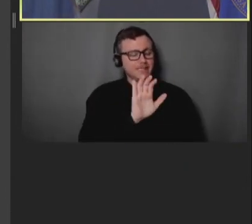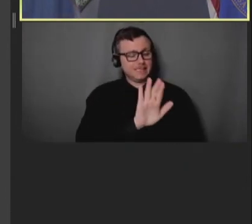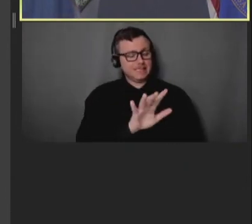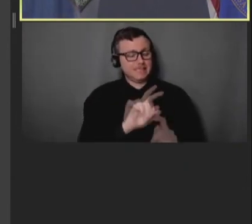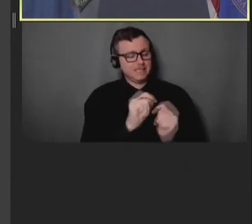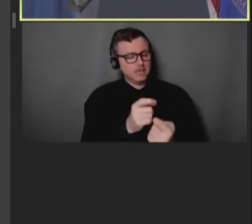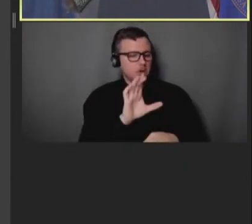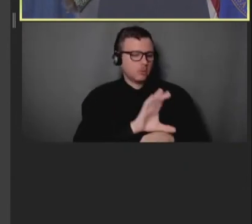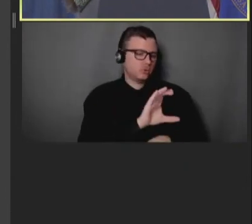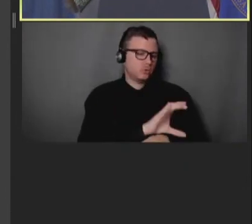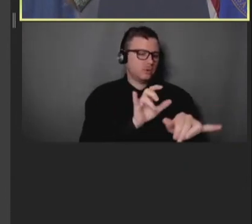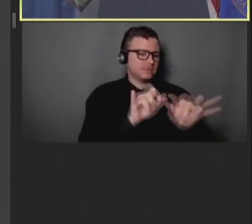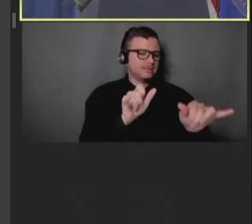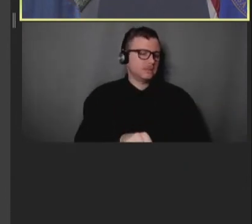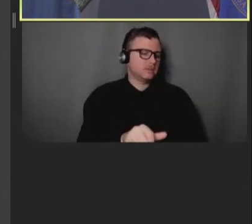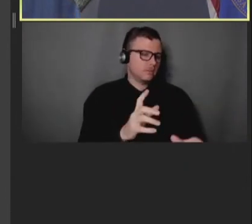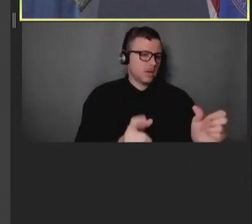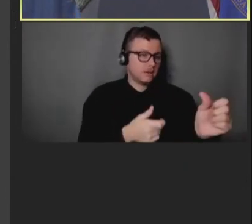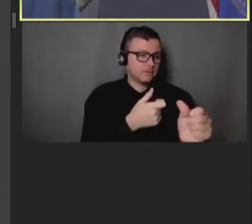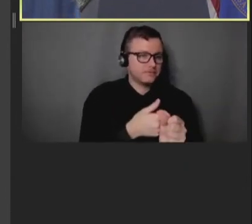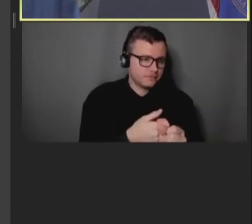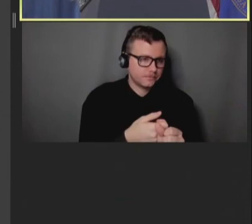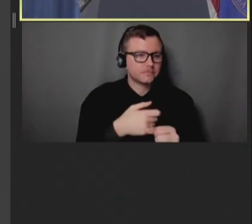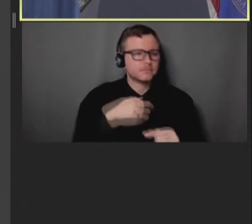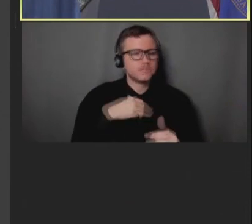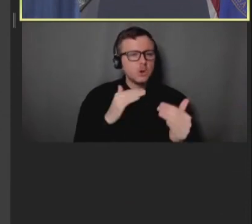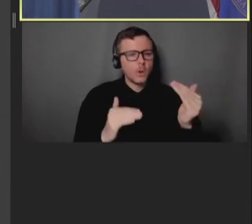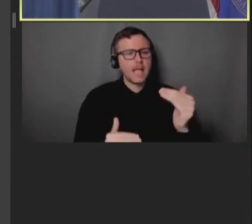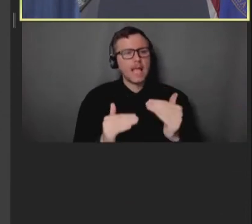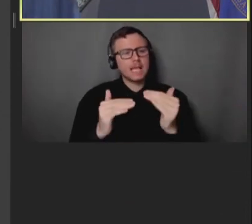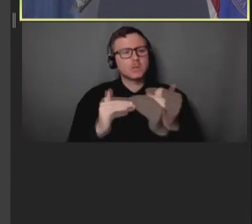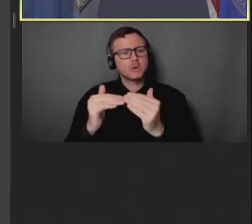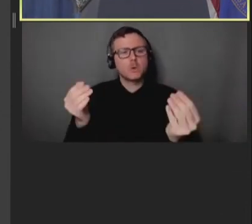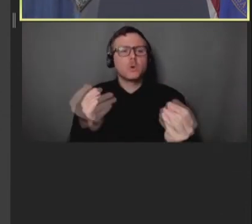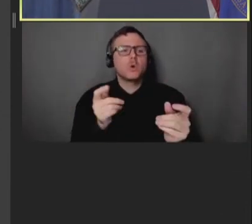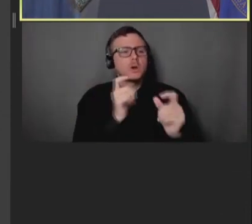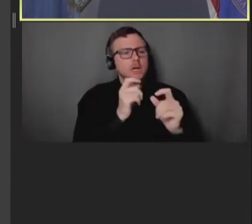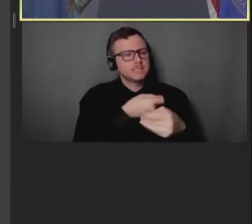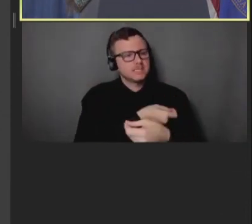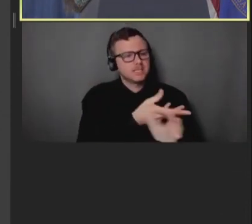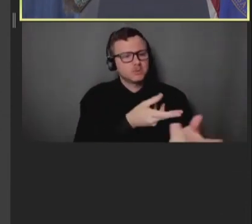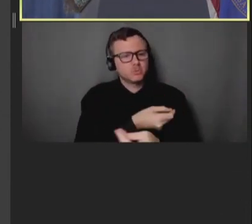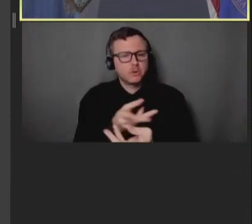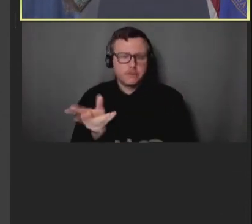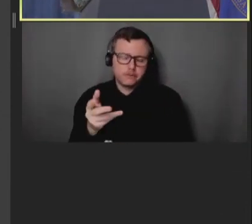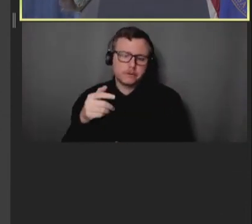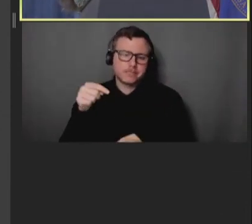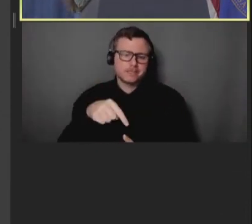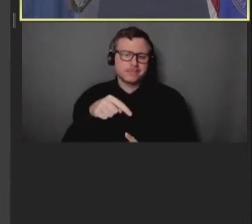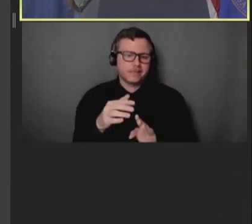Again, equitable distribution certainly became a challenge in a town the size of ours. I already